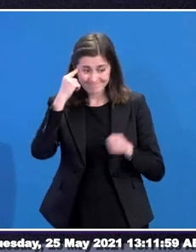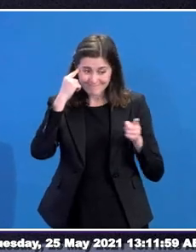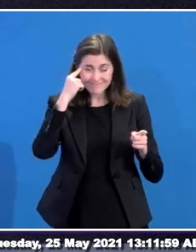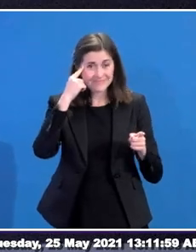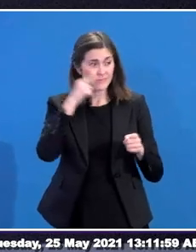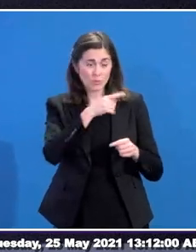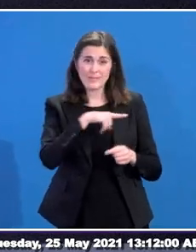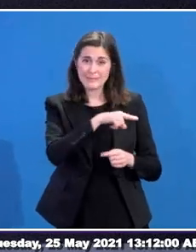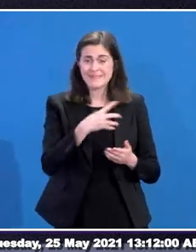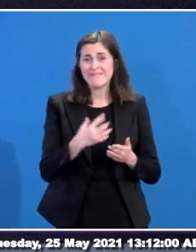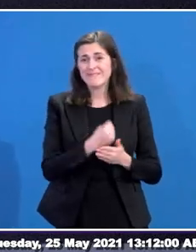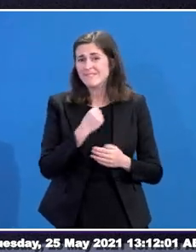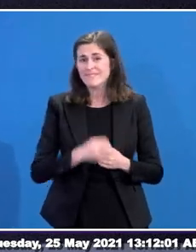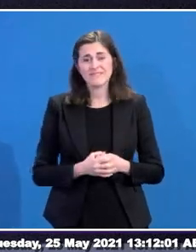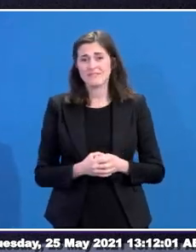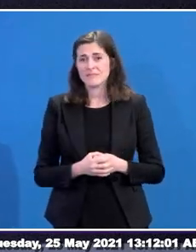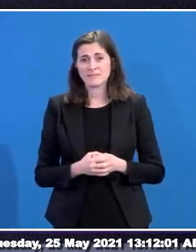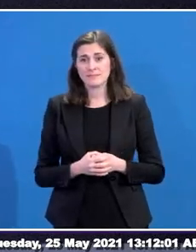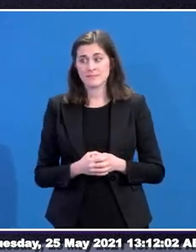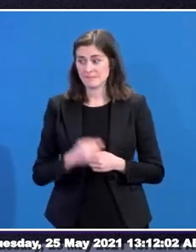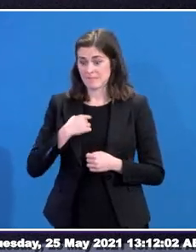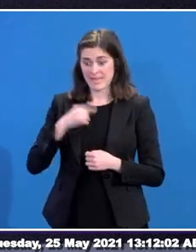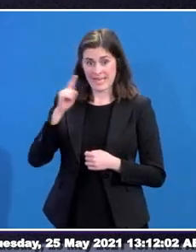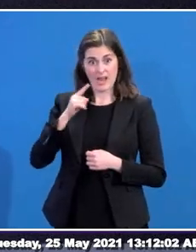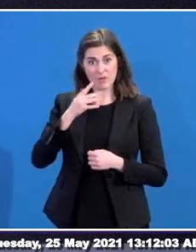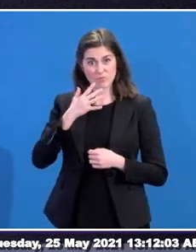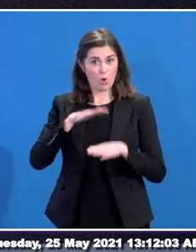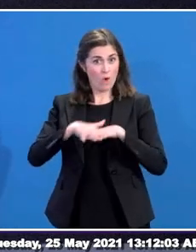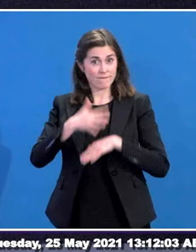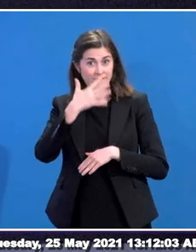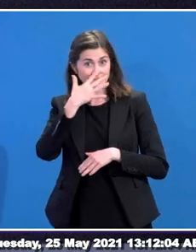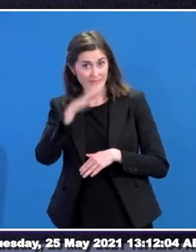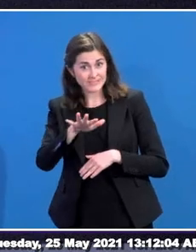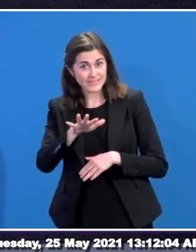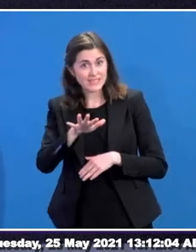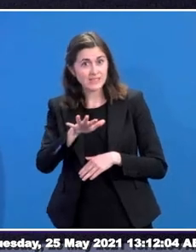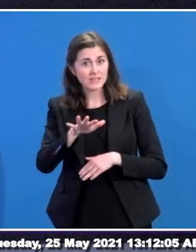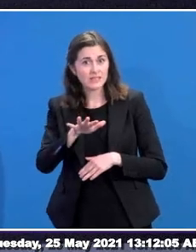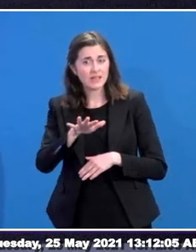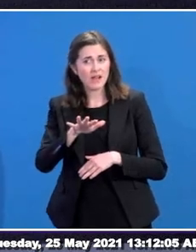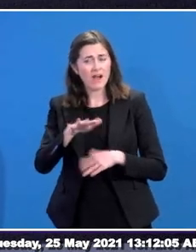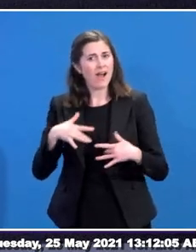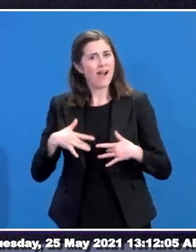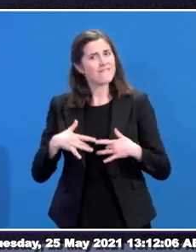now, as I'm over 50, I mean, I think it's a natural thing that happens, you